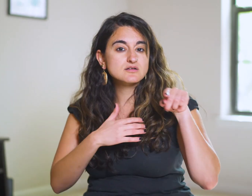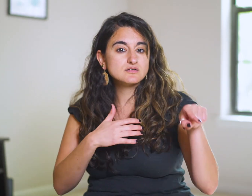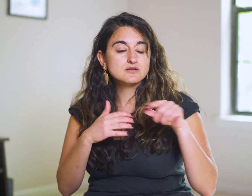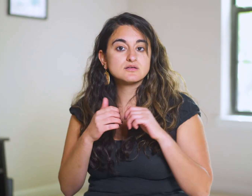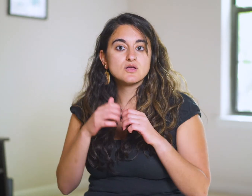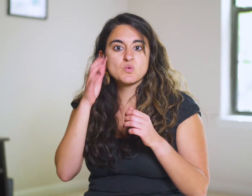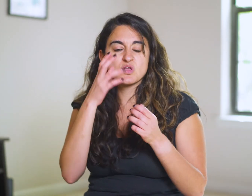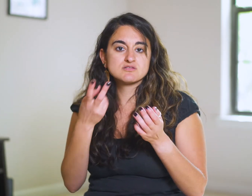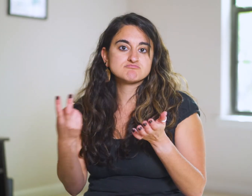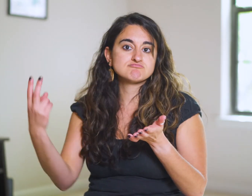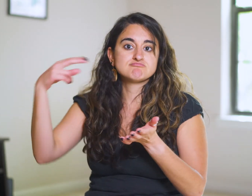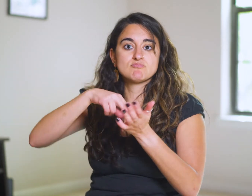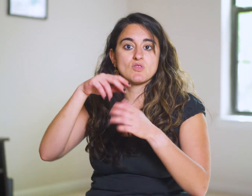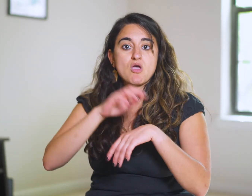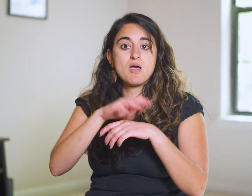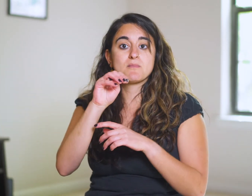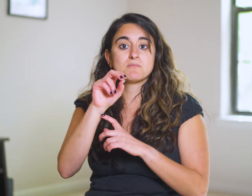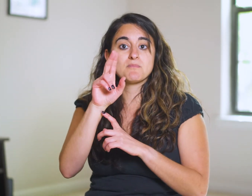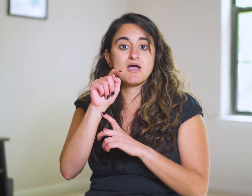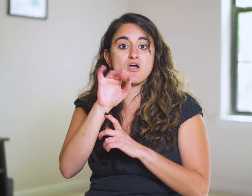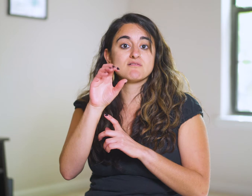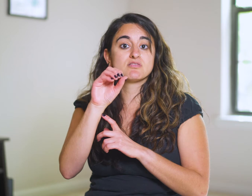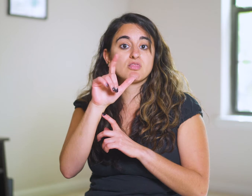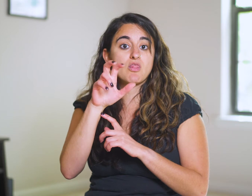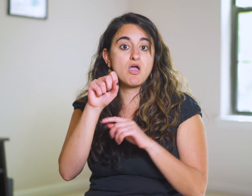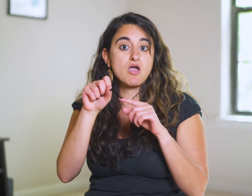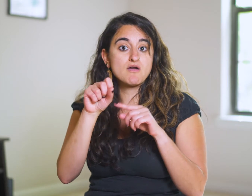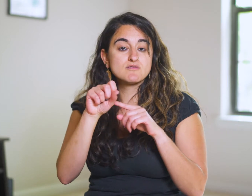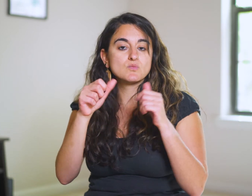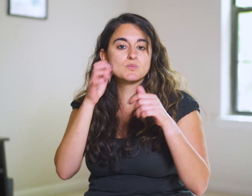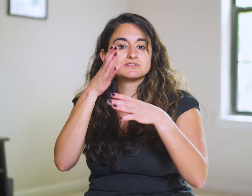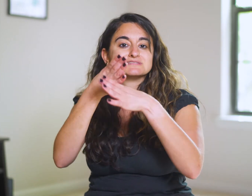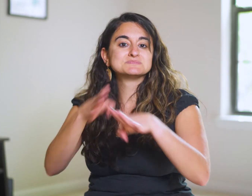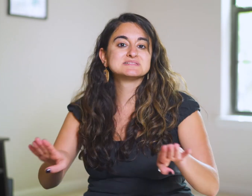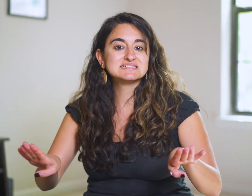will stand on the Mount of Olives, which will be split,